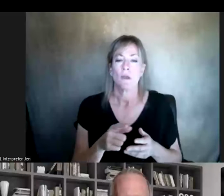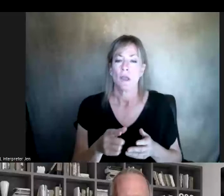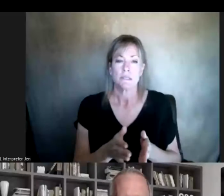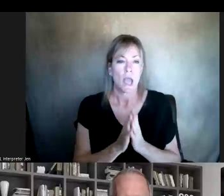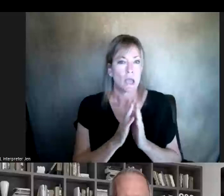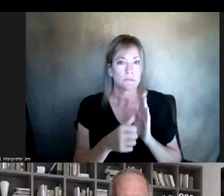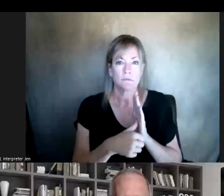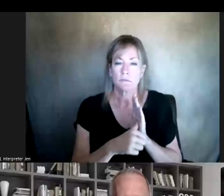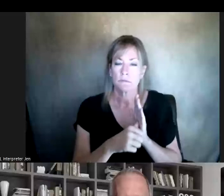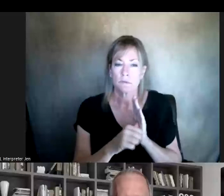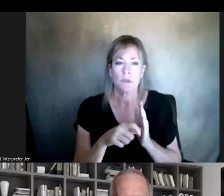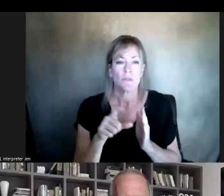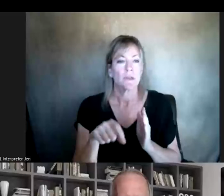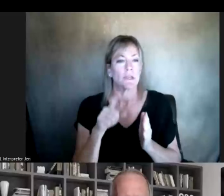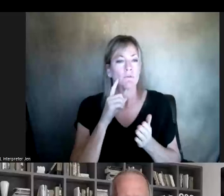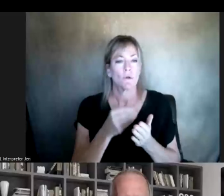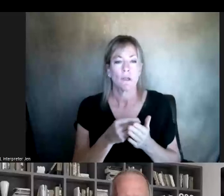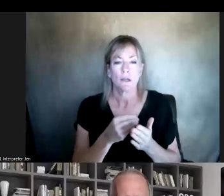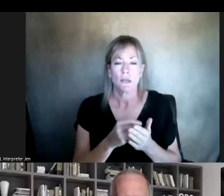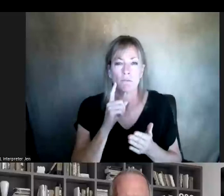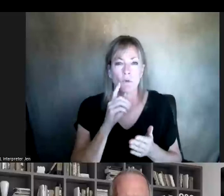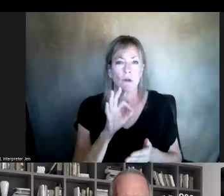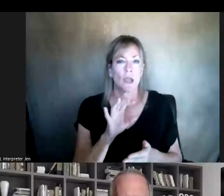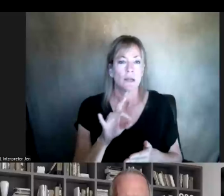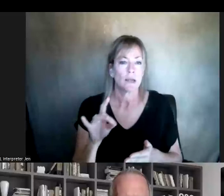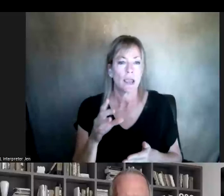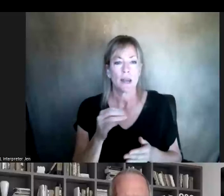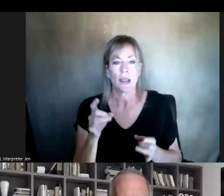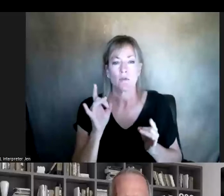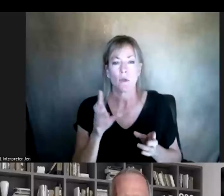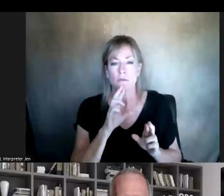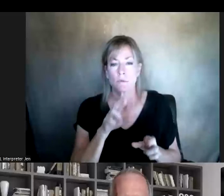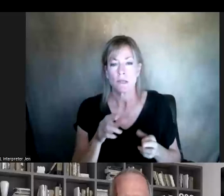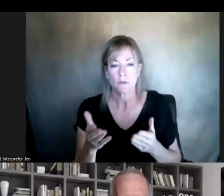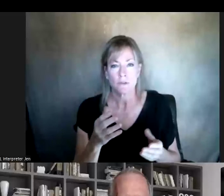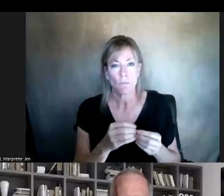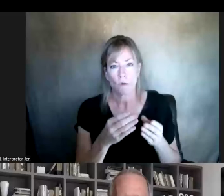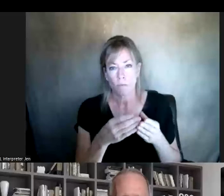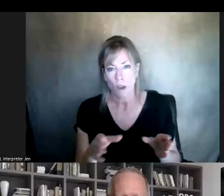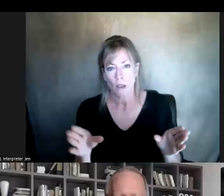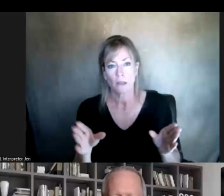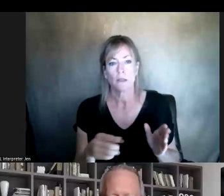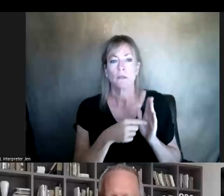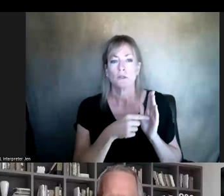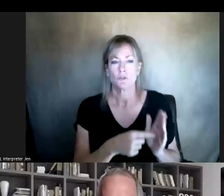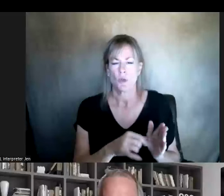THE NEED FOR 988 MORE BROADLY. WE SHOWED THE CLIP EARLIER OF